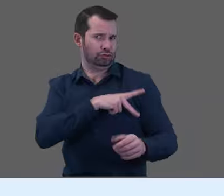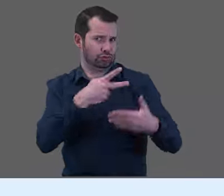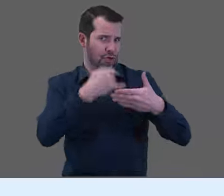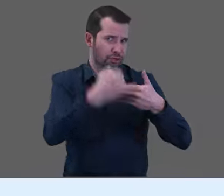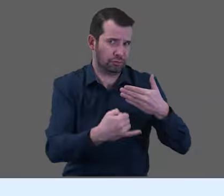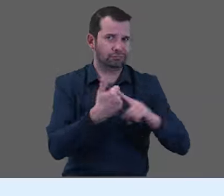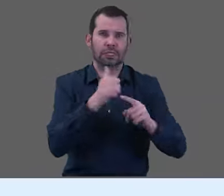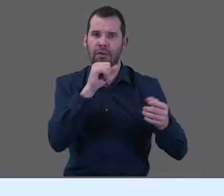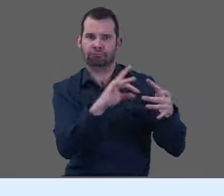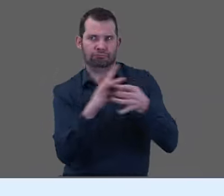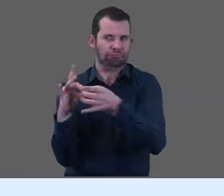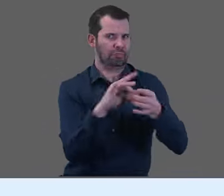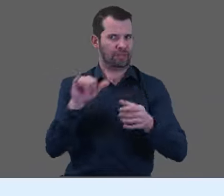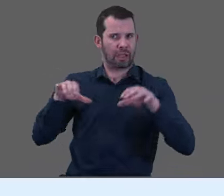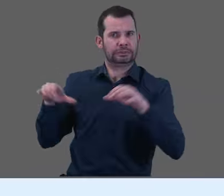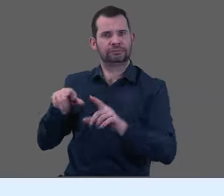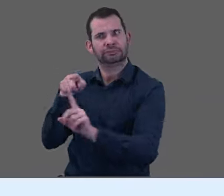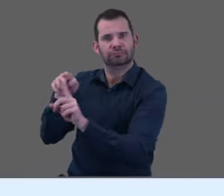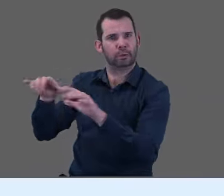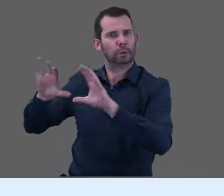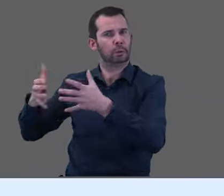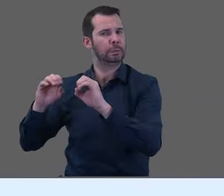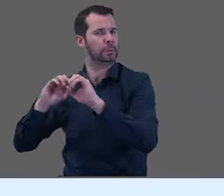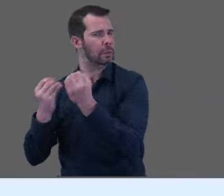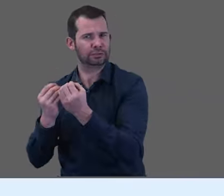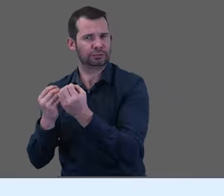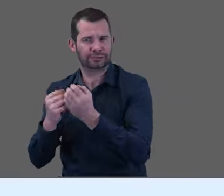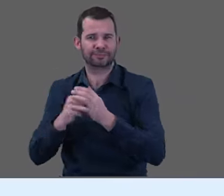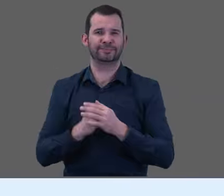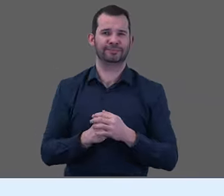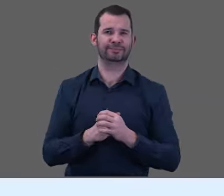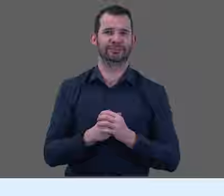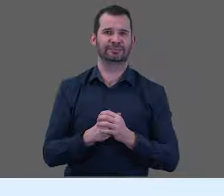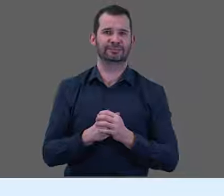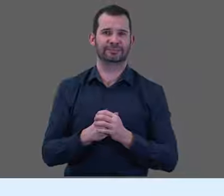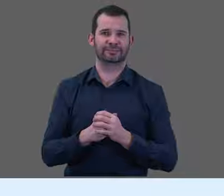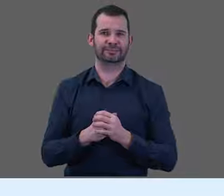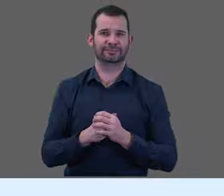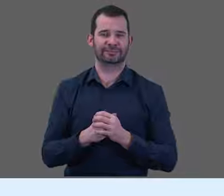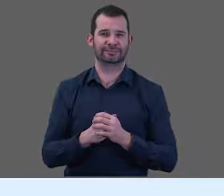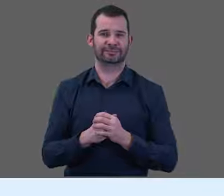project that is not associated with the activities of that group or organization.